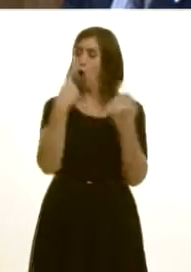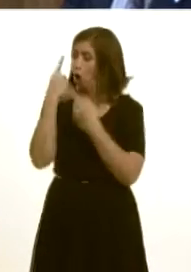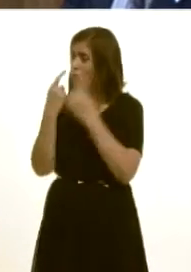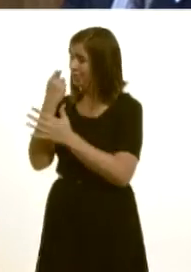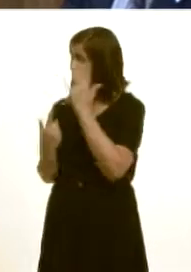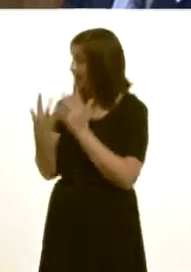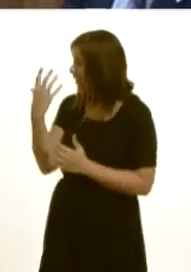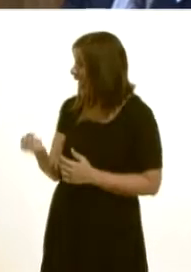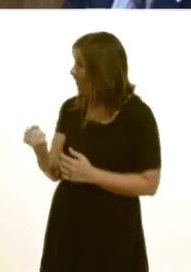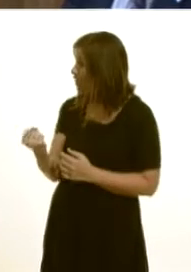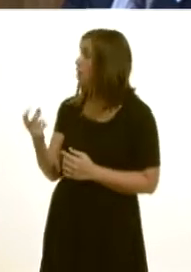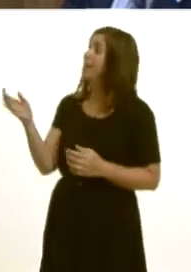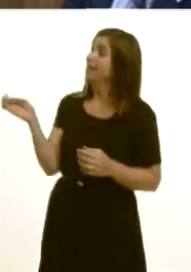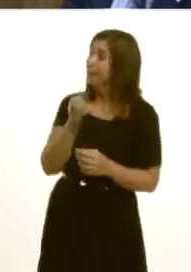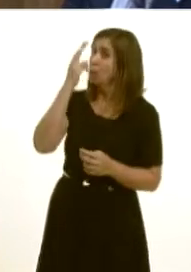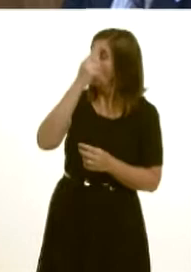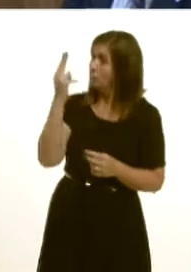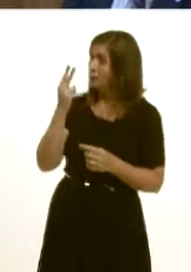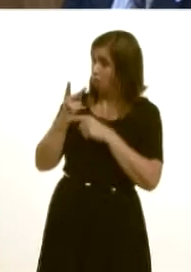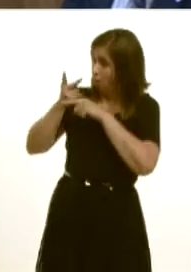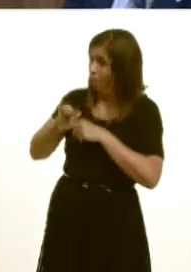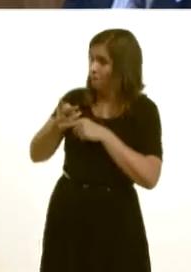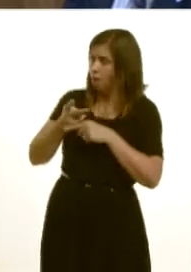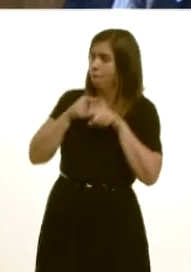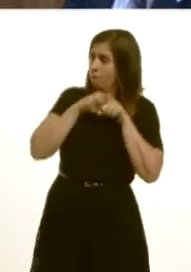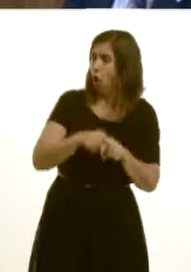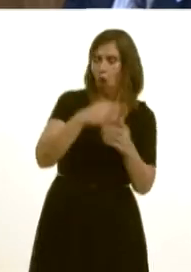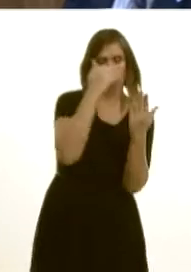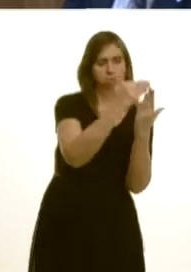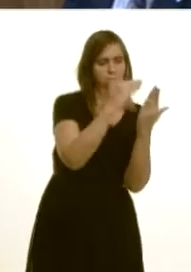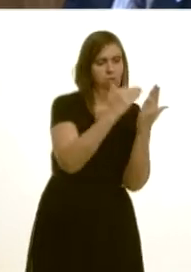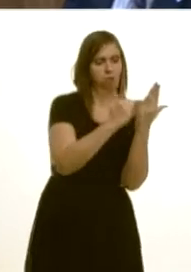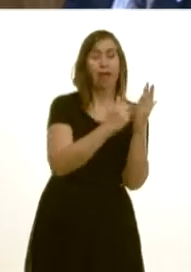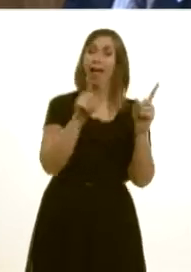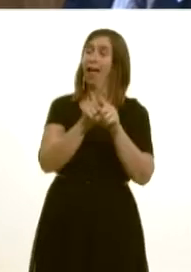hospital care. Furthermore, a champion has been identified in each of the health boards